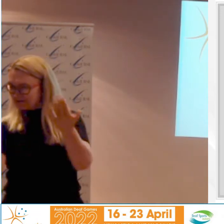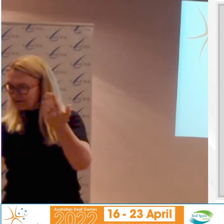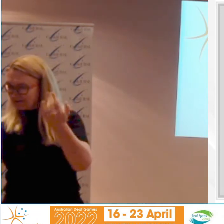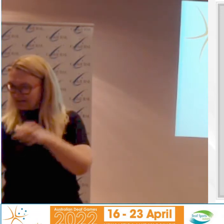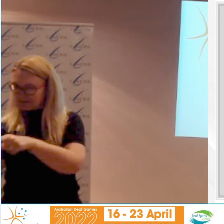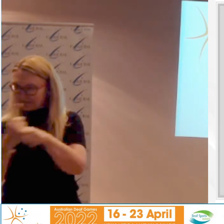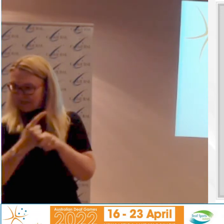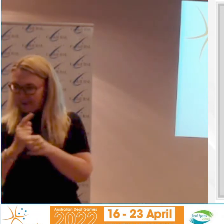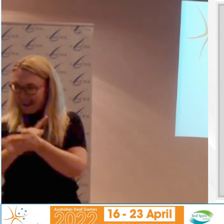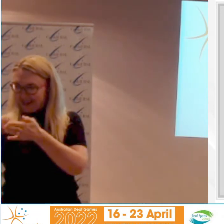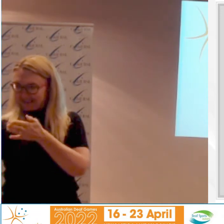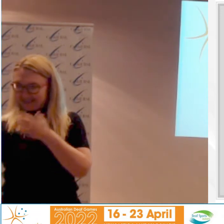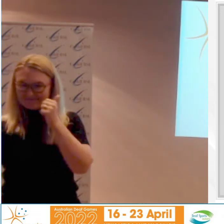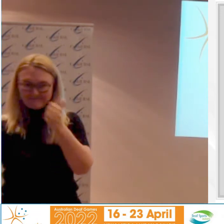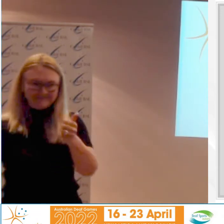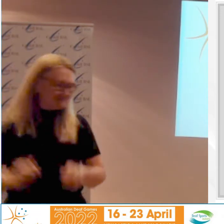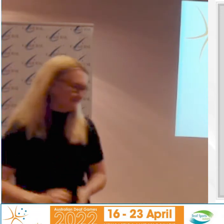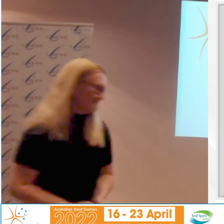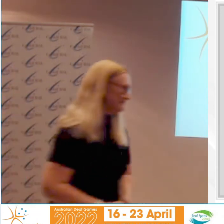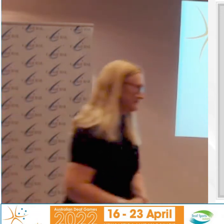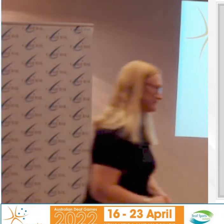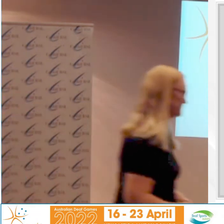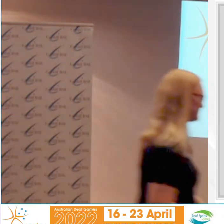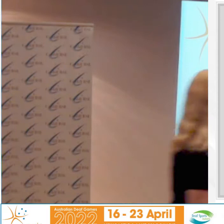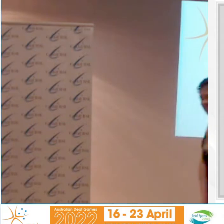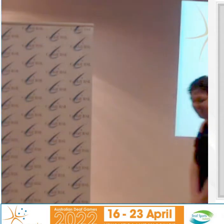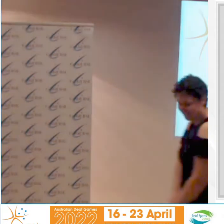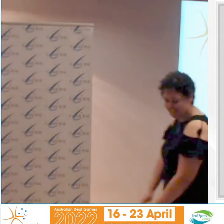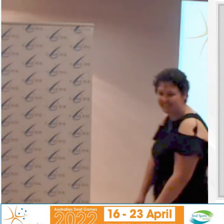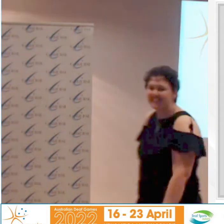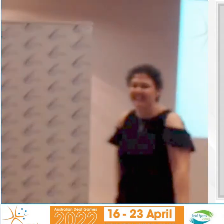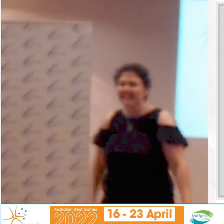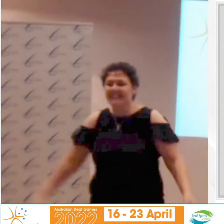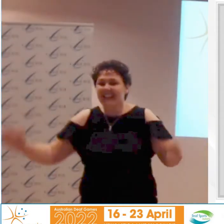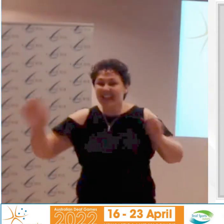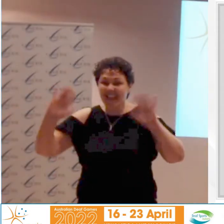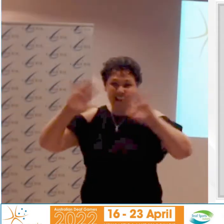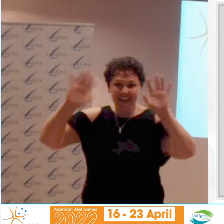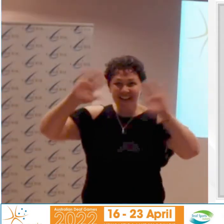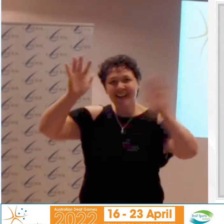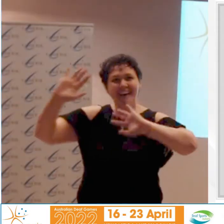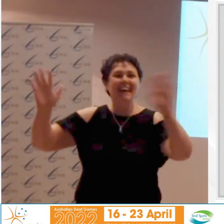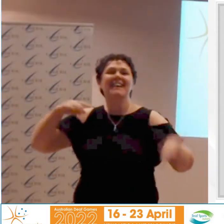social schedules so i really look forward to having to chat with you all later